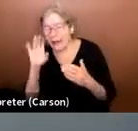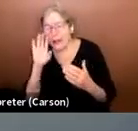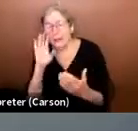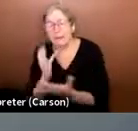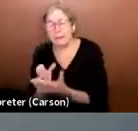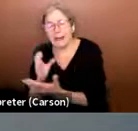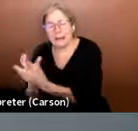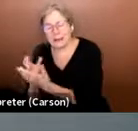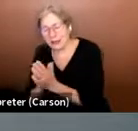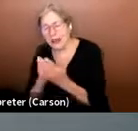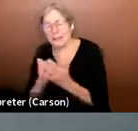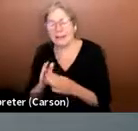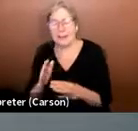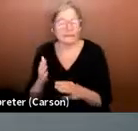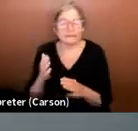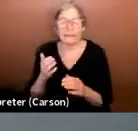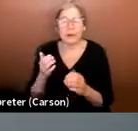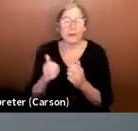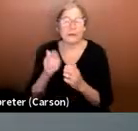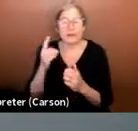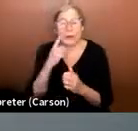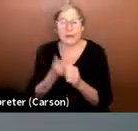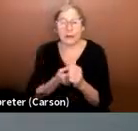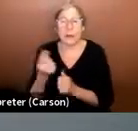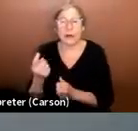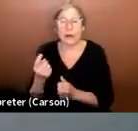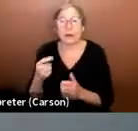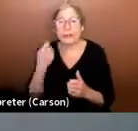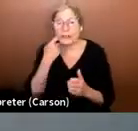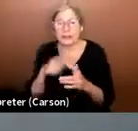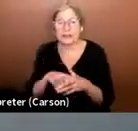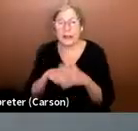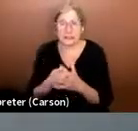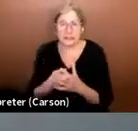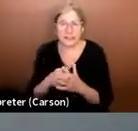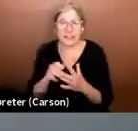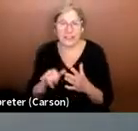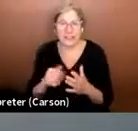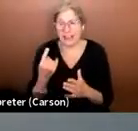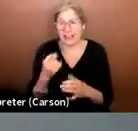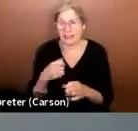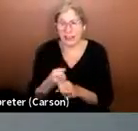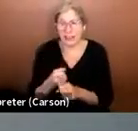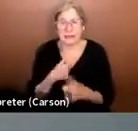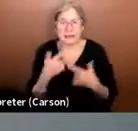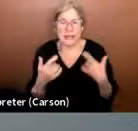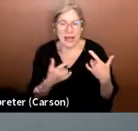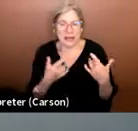launched our line last year. And I'm excited to be here today to talk about adapting